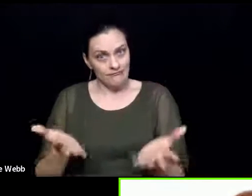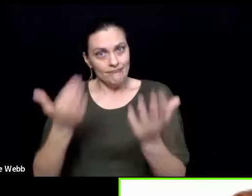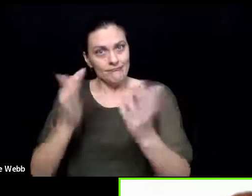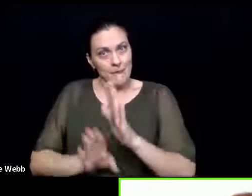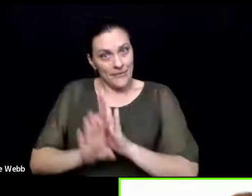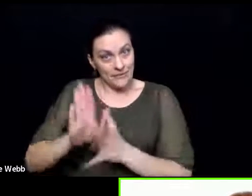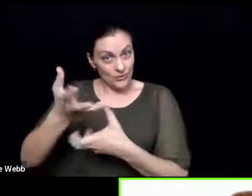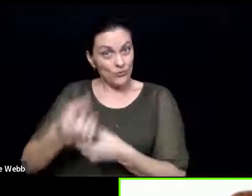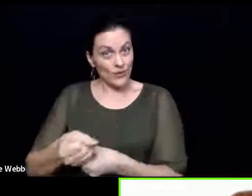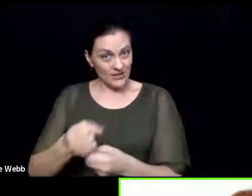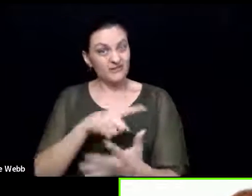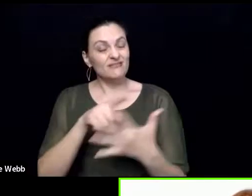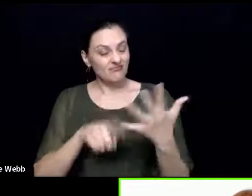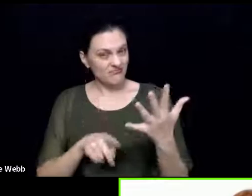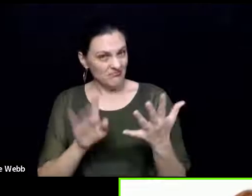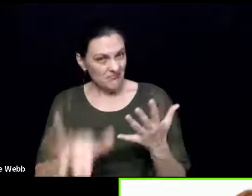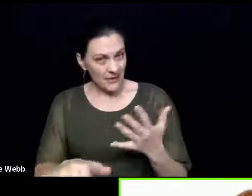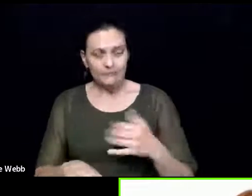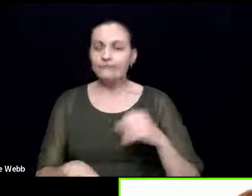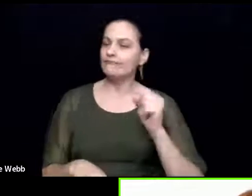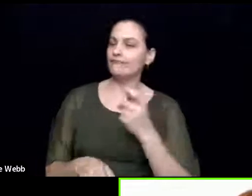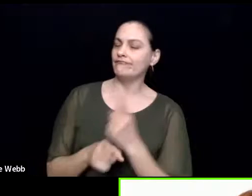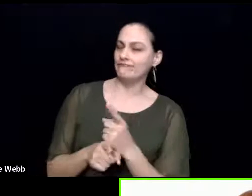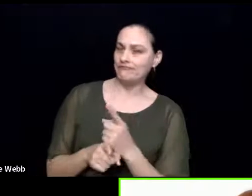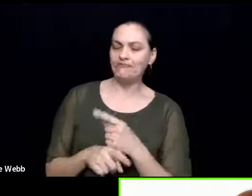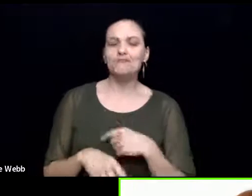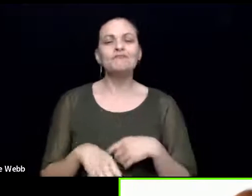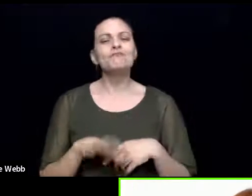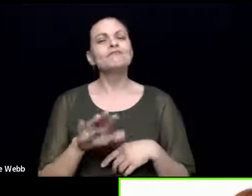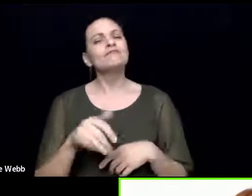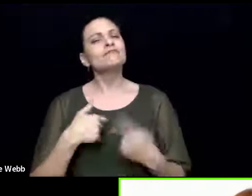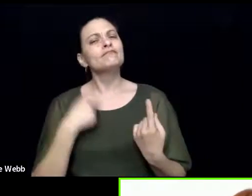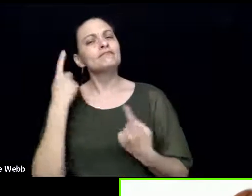You described your book to me as part memoir and part academic. TERRI GIVENS: